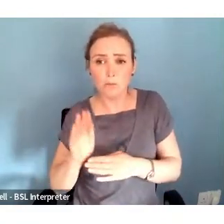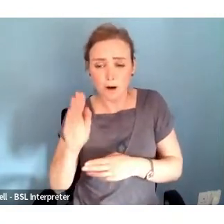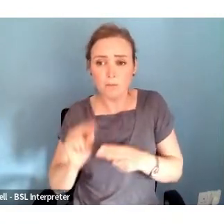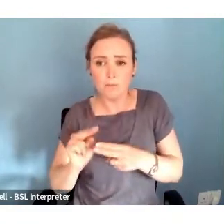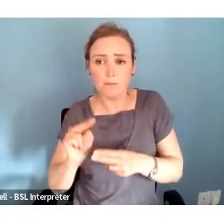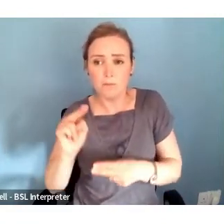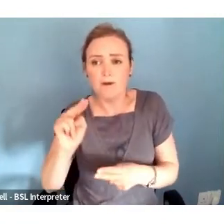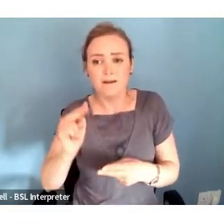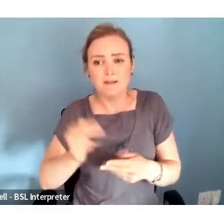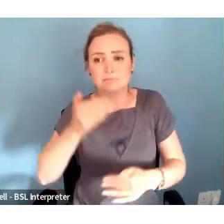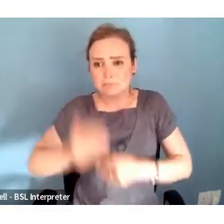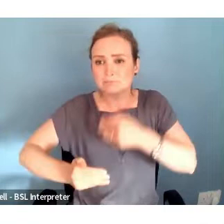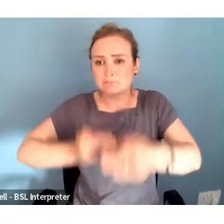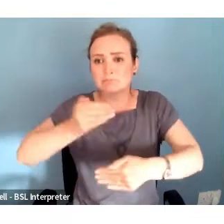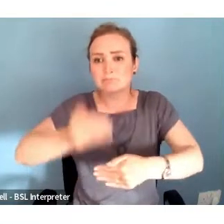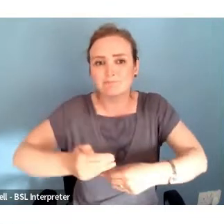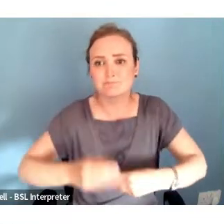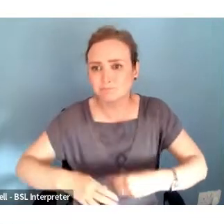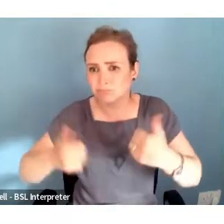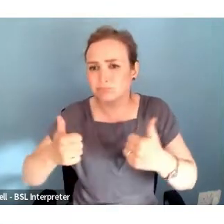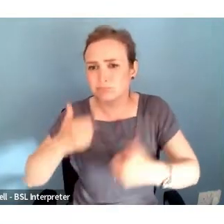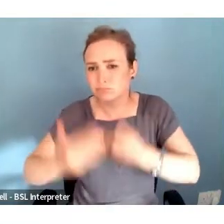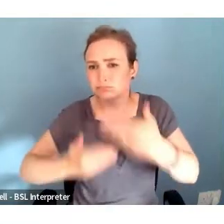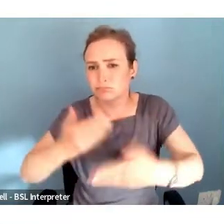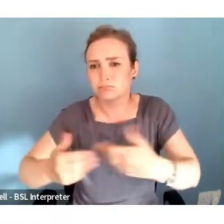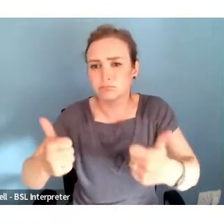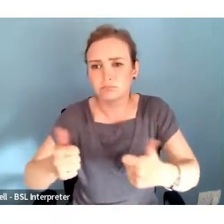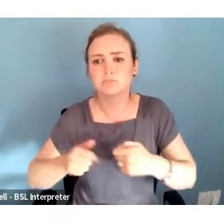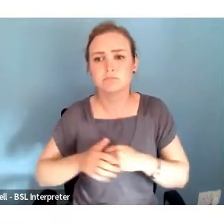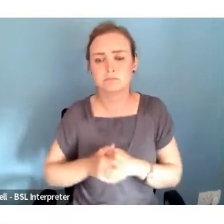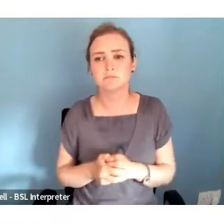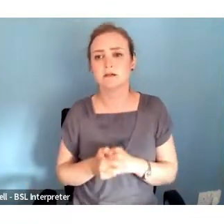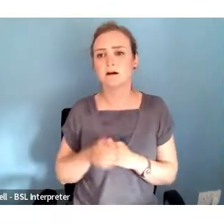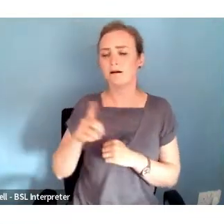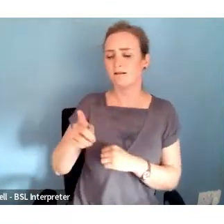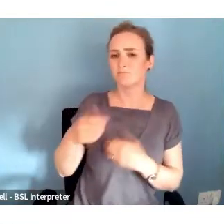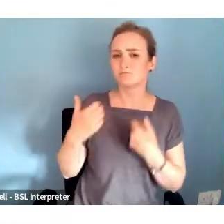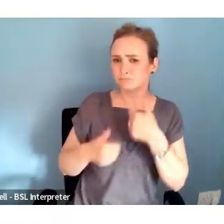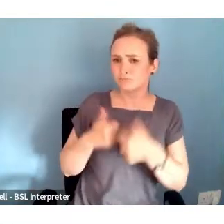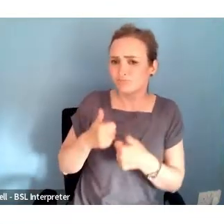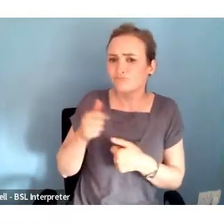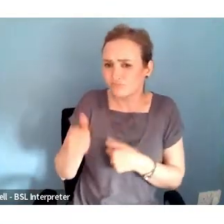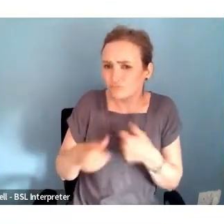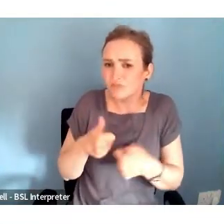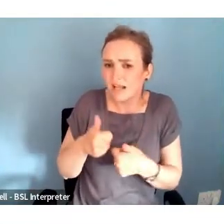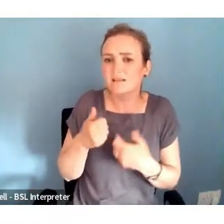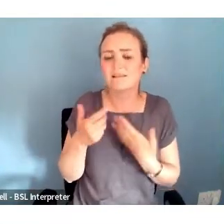but we are kind of heading in the right direction. That's great. I think probably most people who are